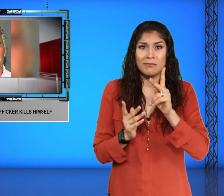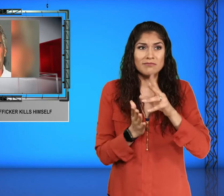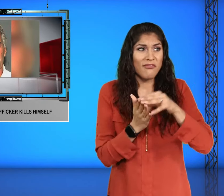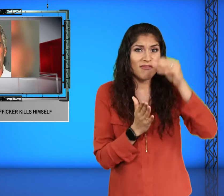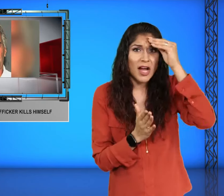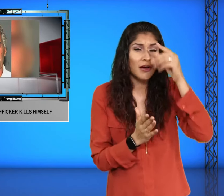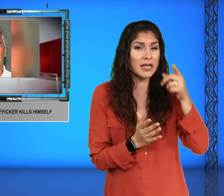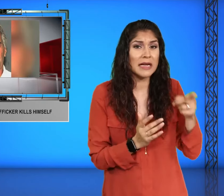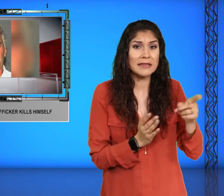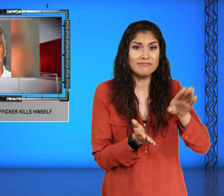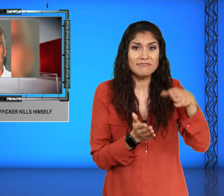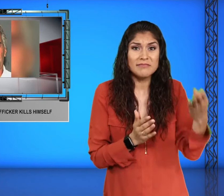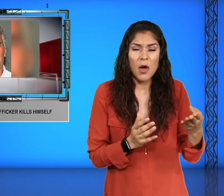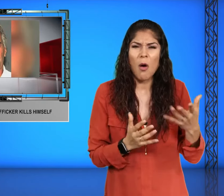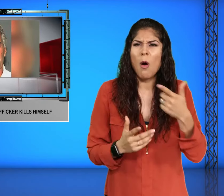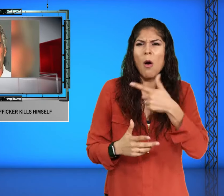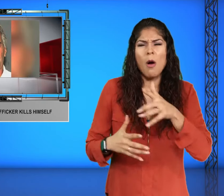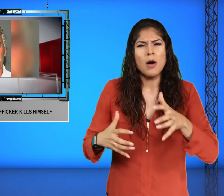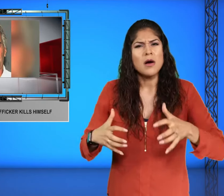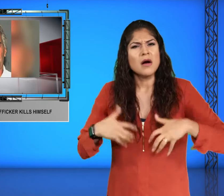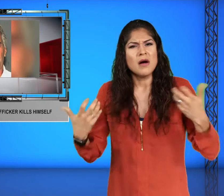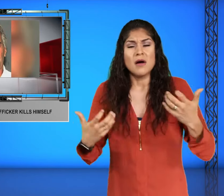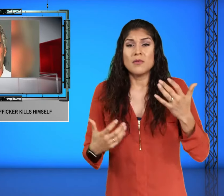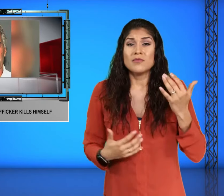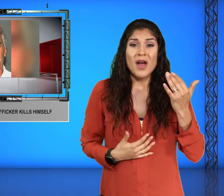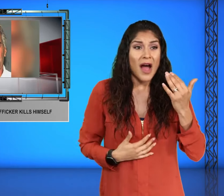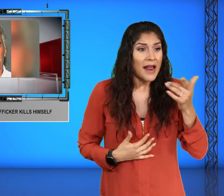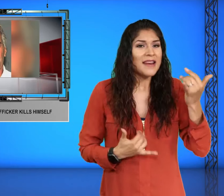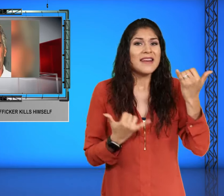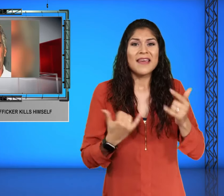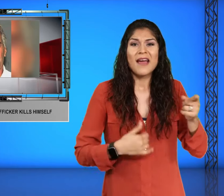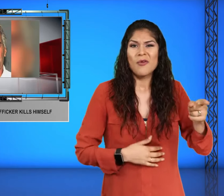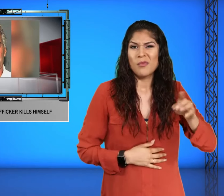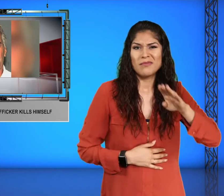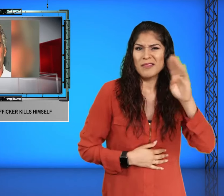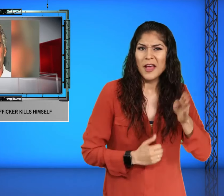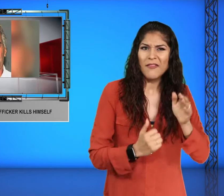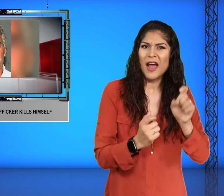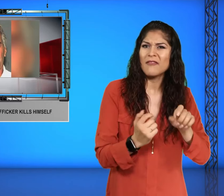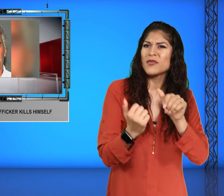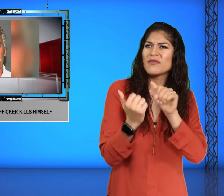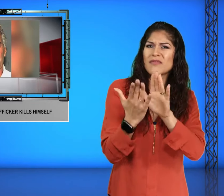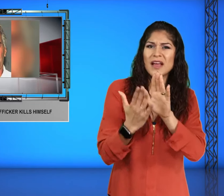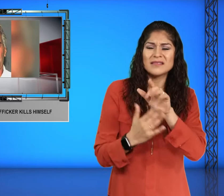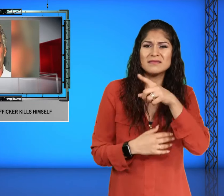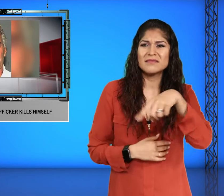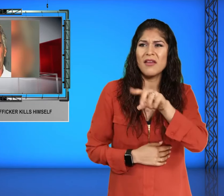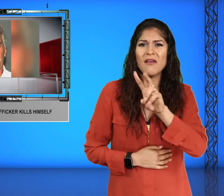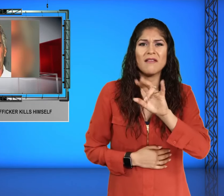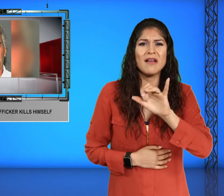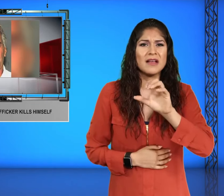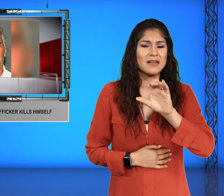The news of Epstein's death has left many angry that he will never have to face his